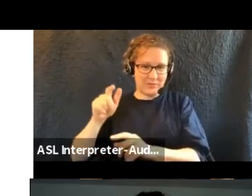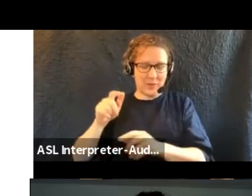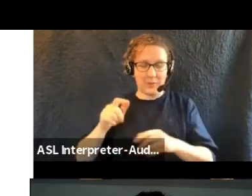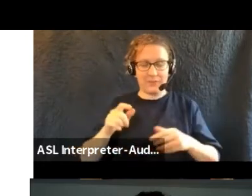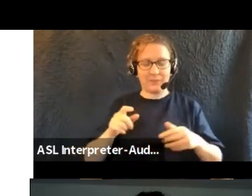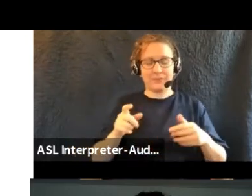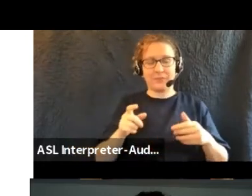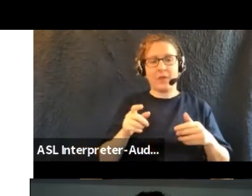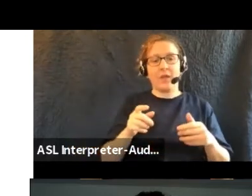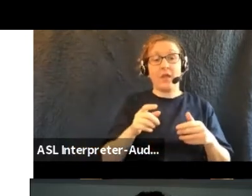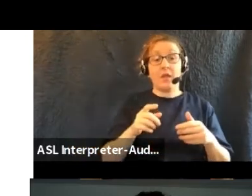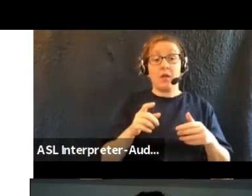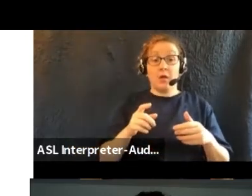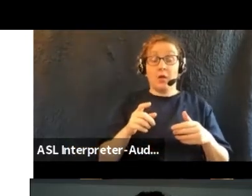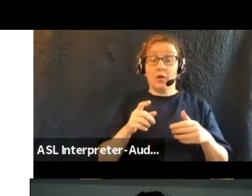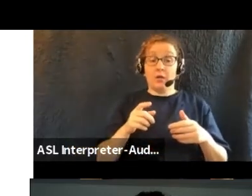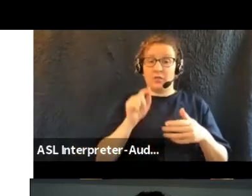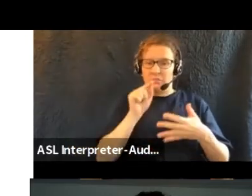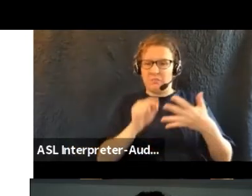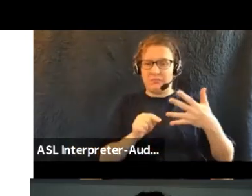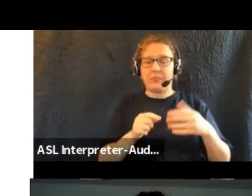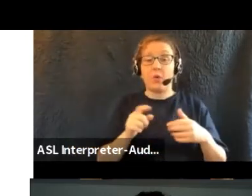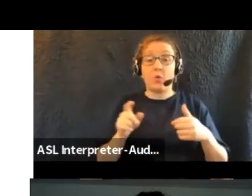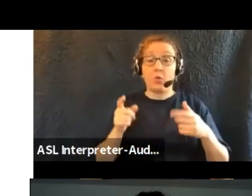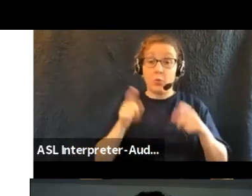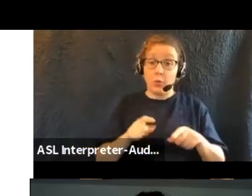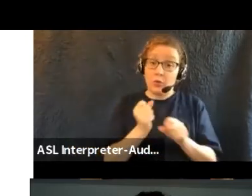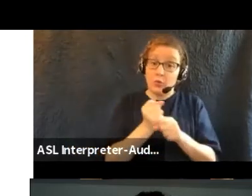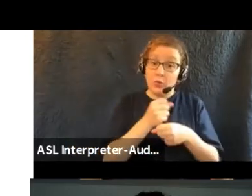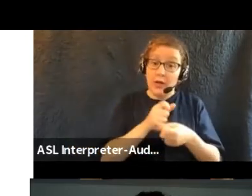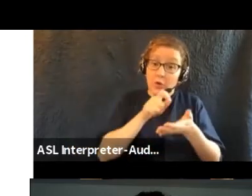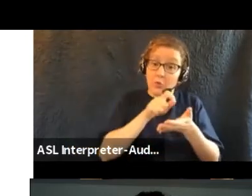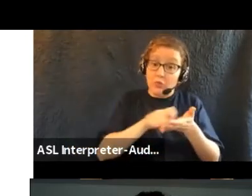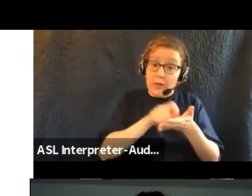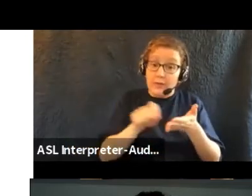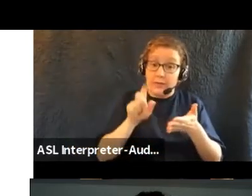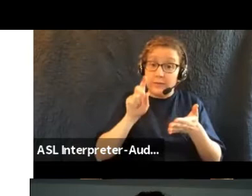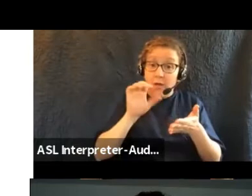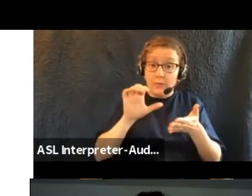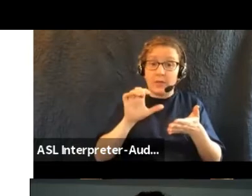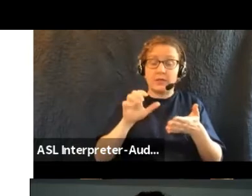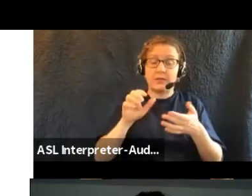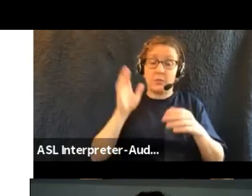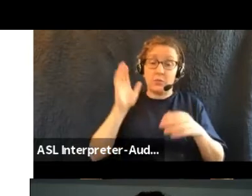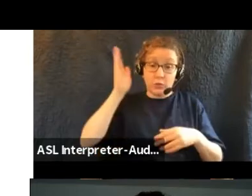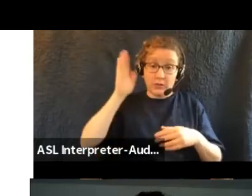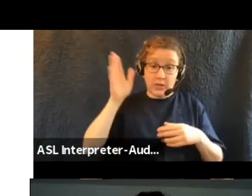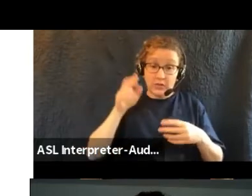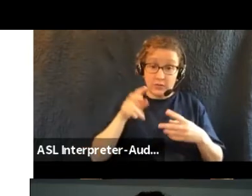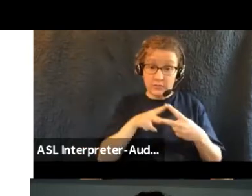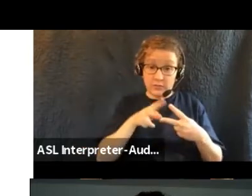So when you're creating written documents and presentations, it's important to